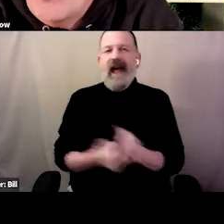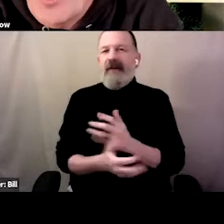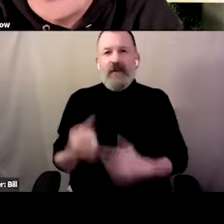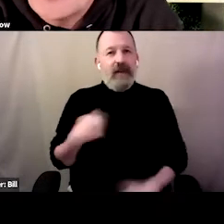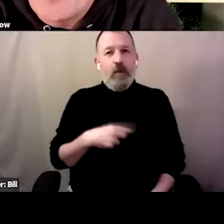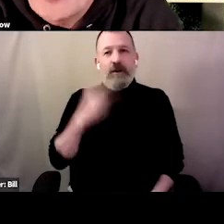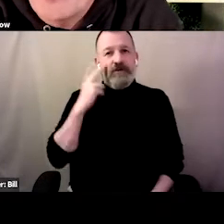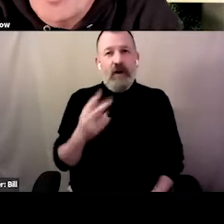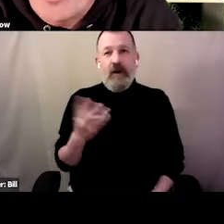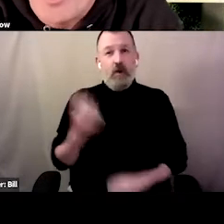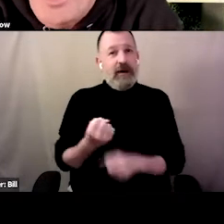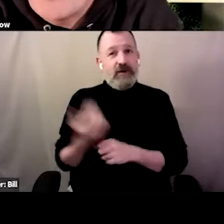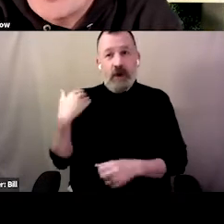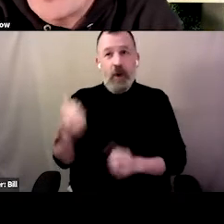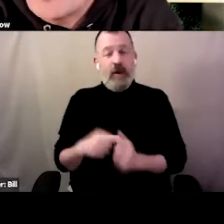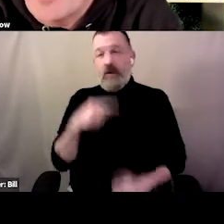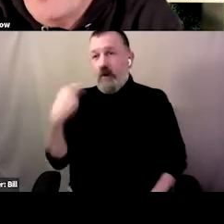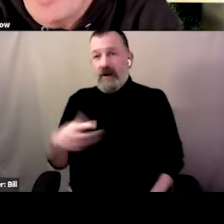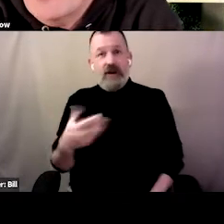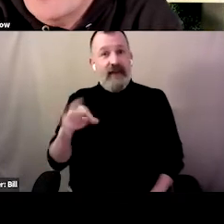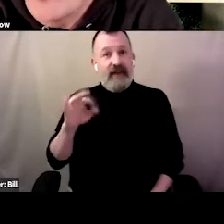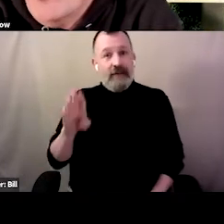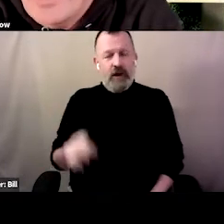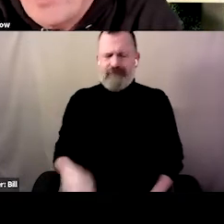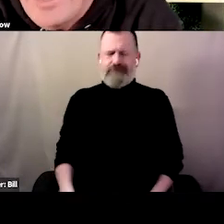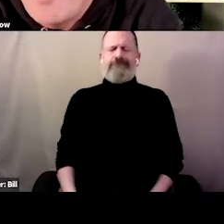Russia and Facebook. I've really started to scratch my head to say, well, wait a second.